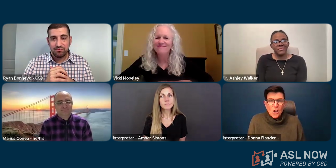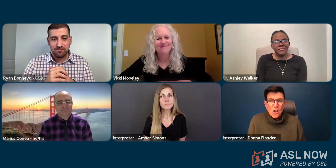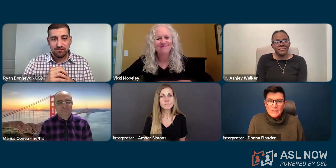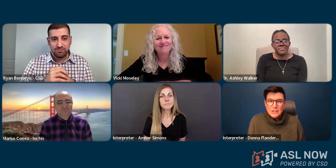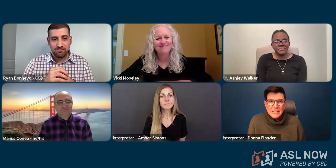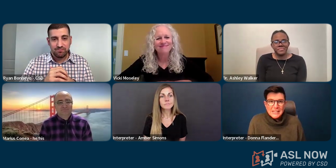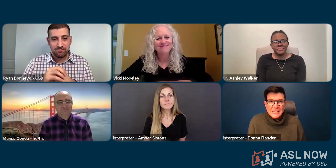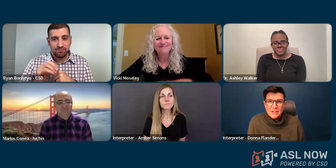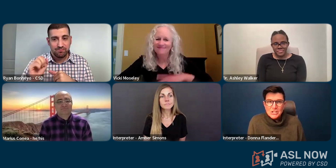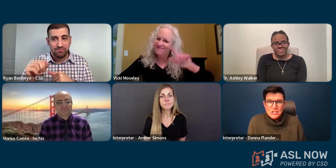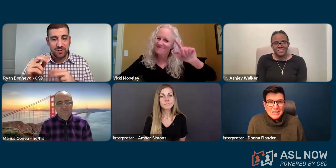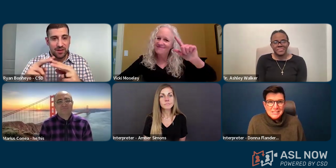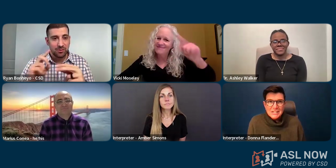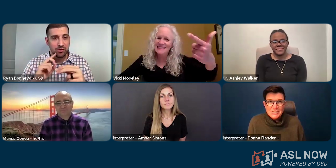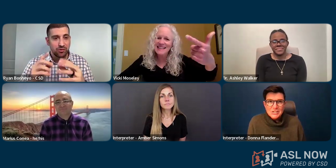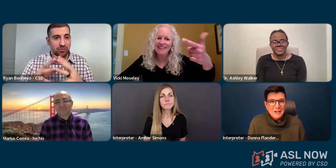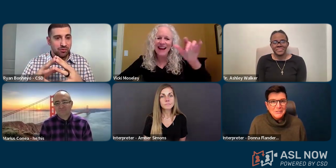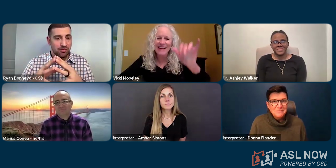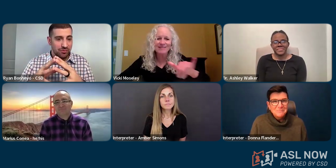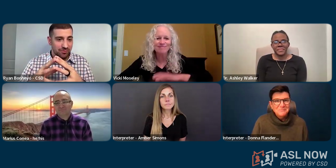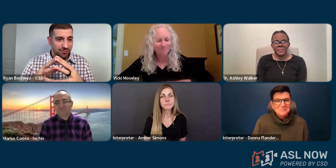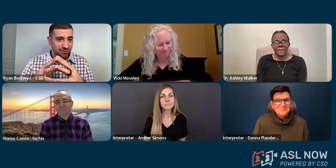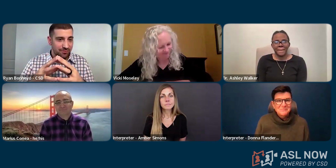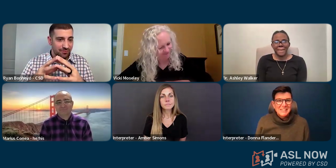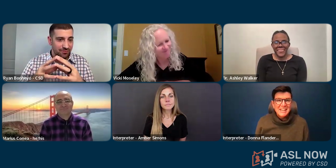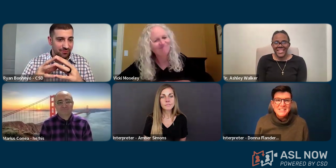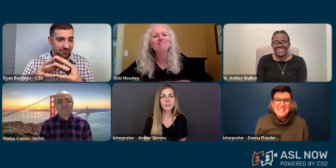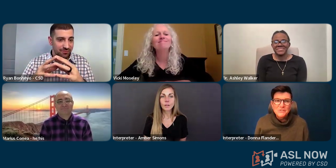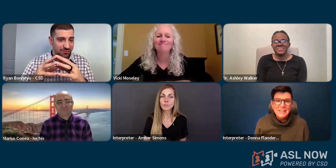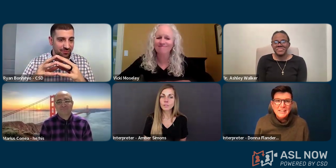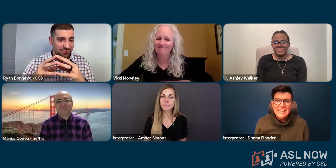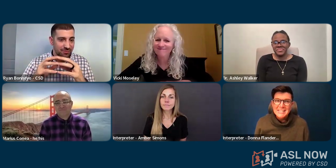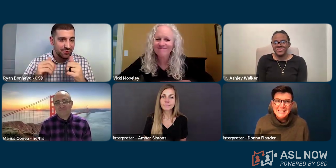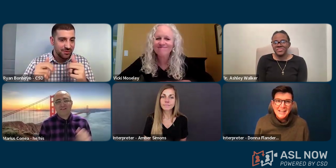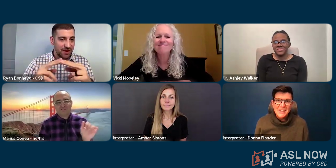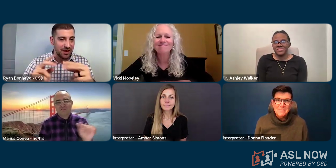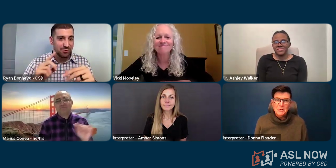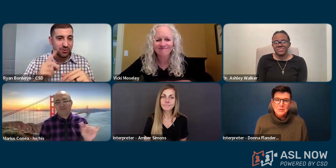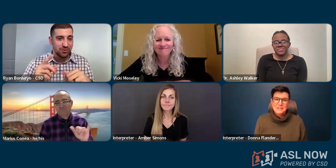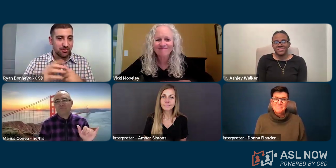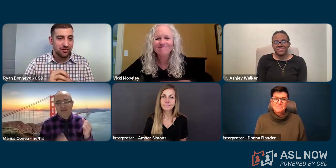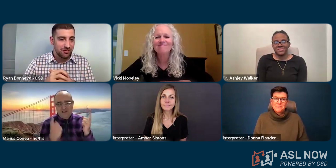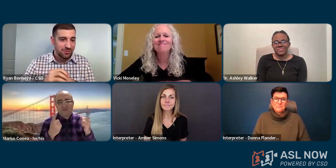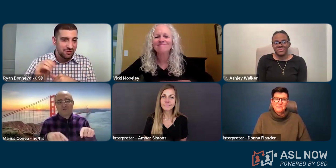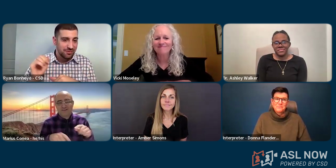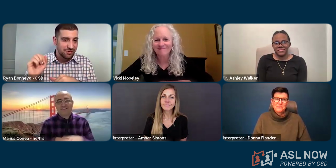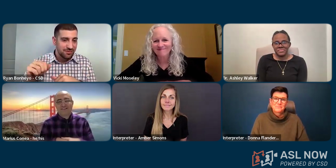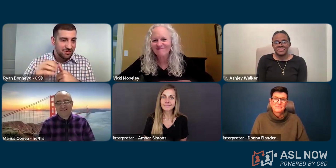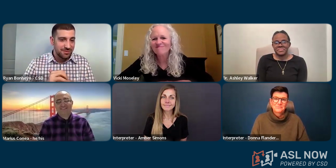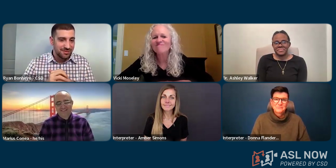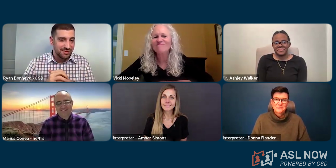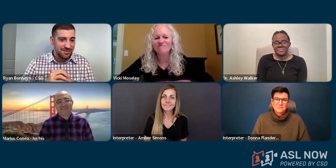We can all figure things out, adjust and do better and this is Vicki. I second that.